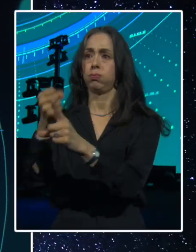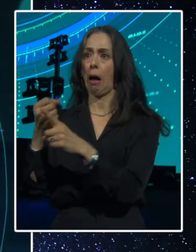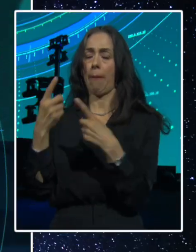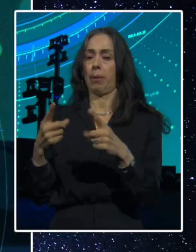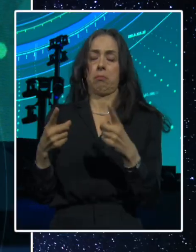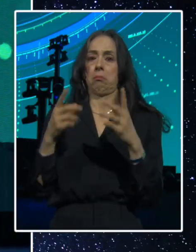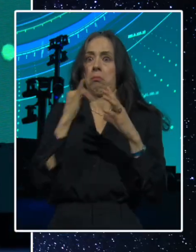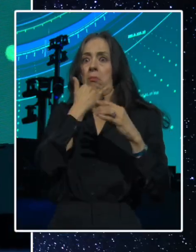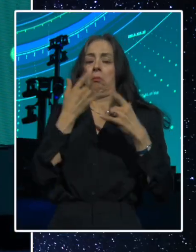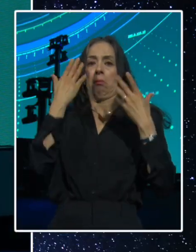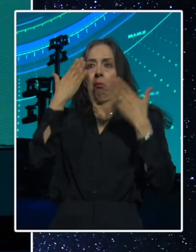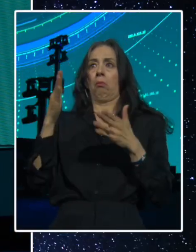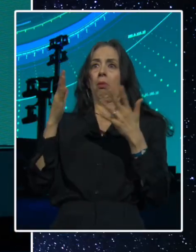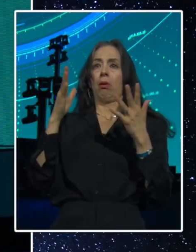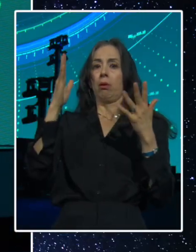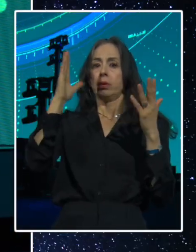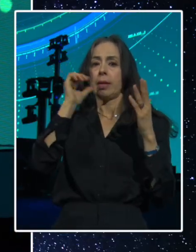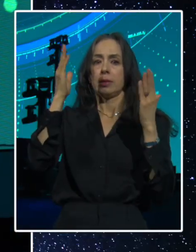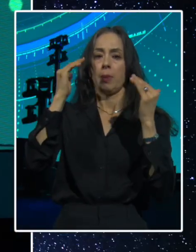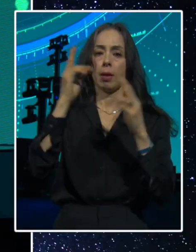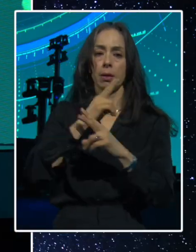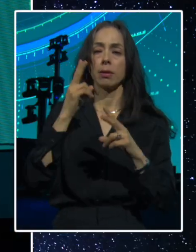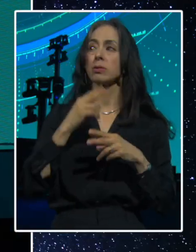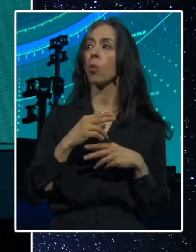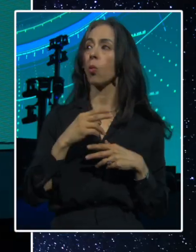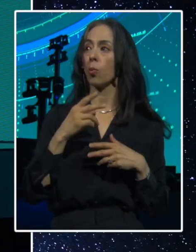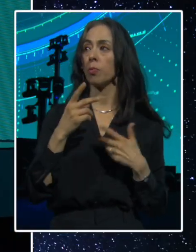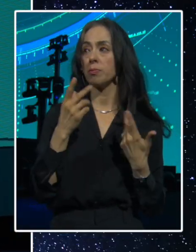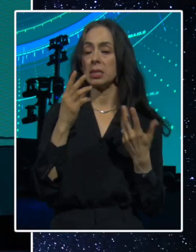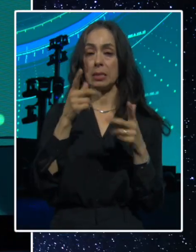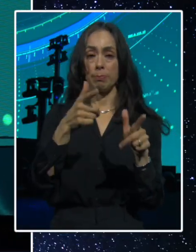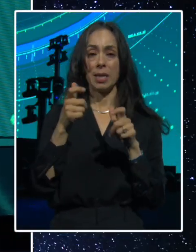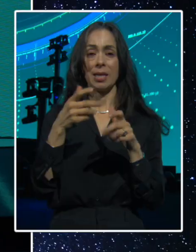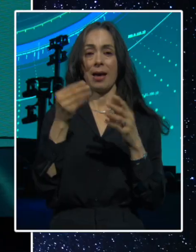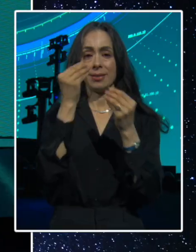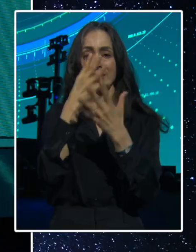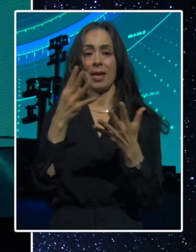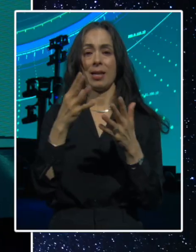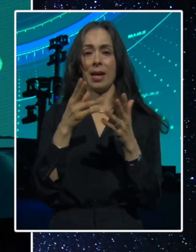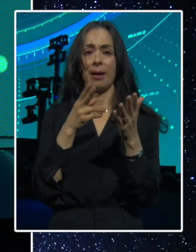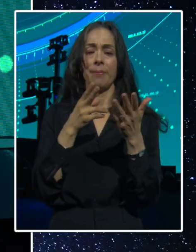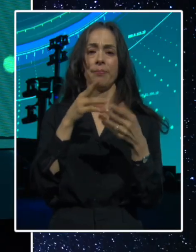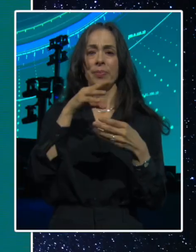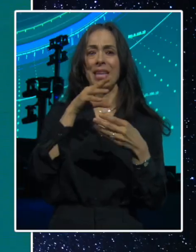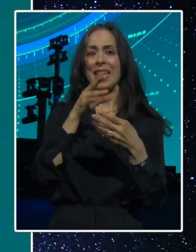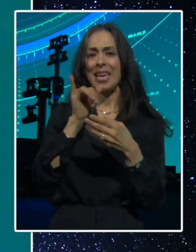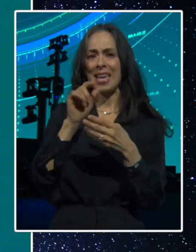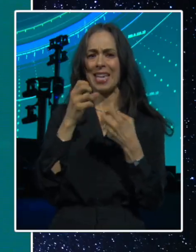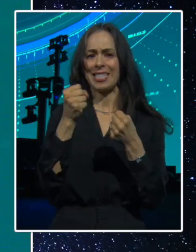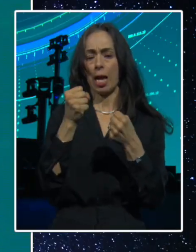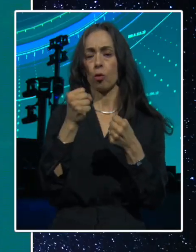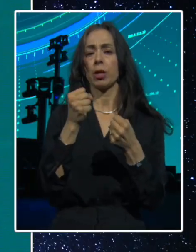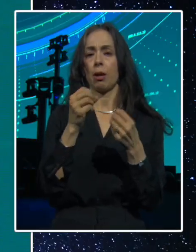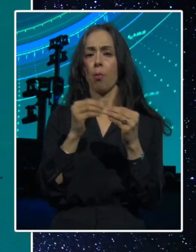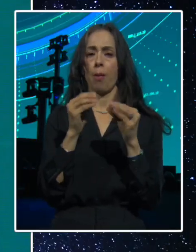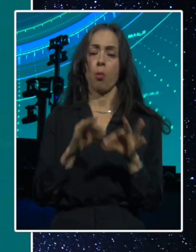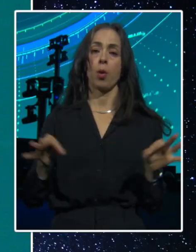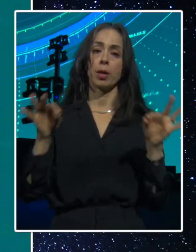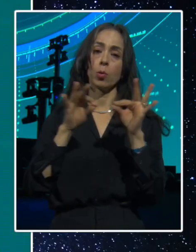So recovery, speed, and data integrity are more important than ever. With the HPE Cyber Resilience Vault,